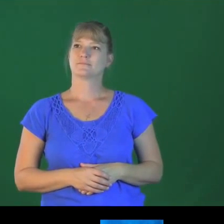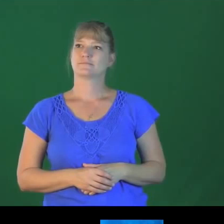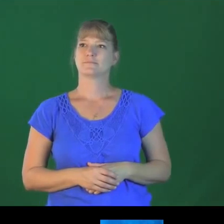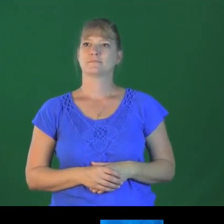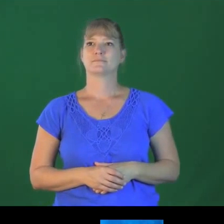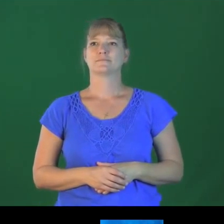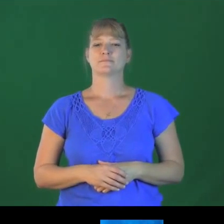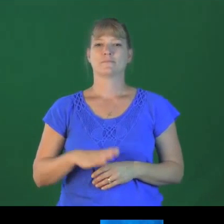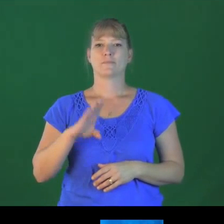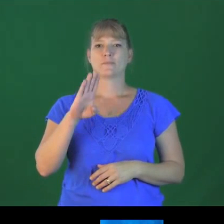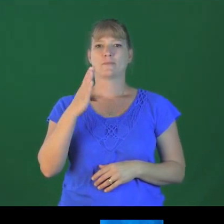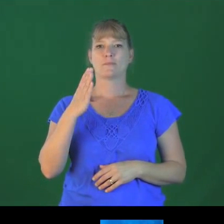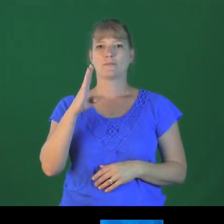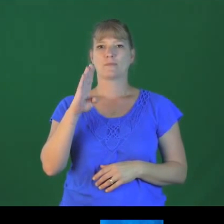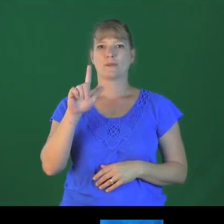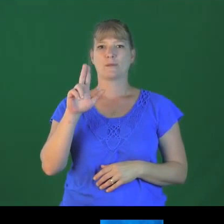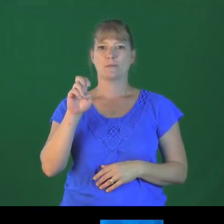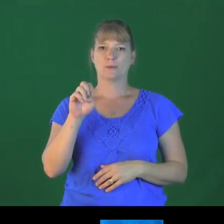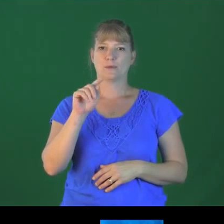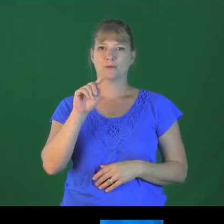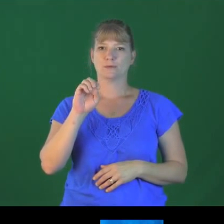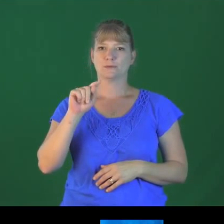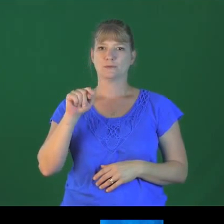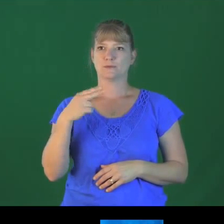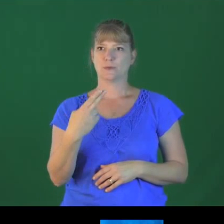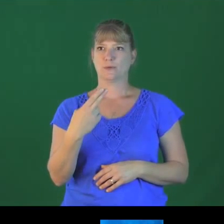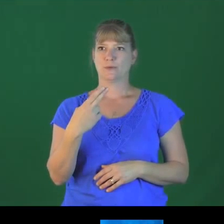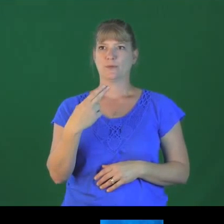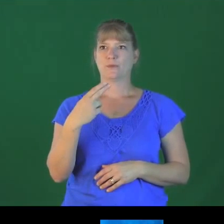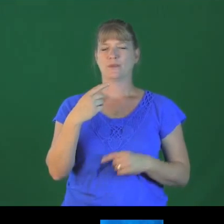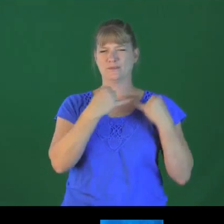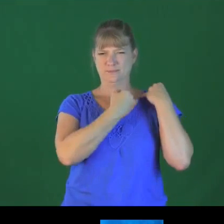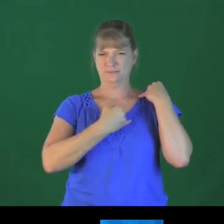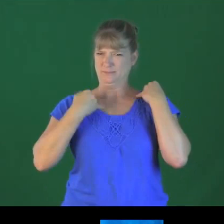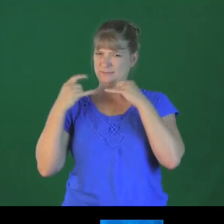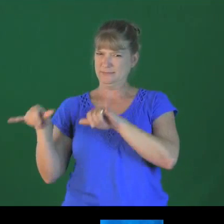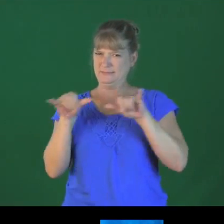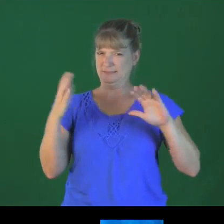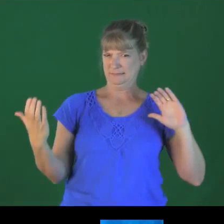A Bluetooth streamer is worn around the neck, like the other Neck Loop I showed you earlier,